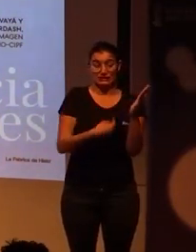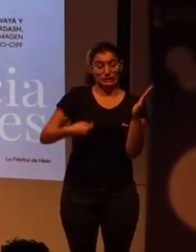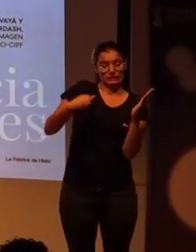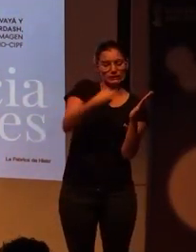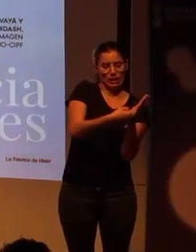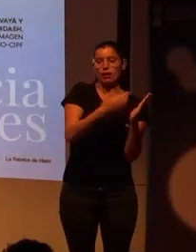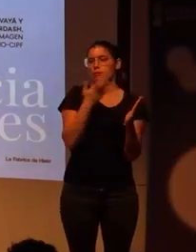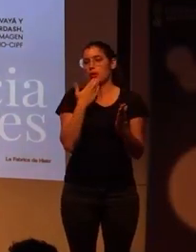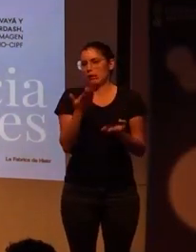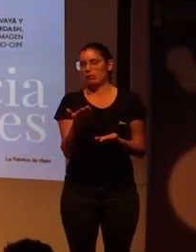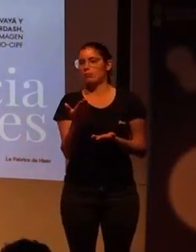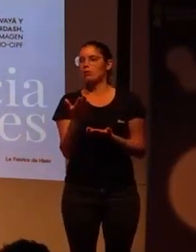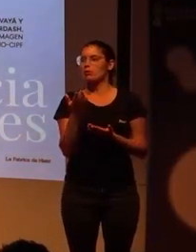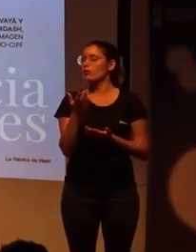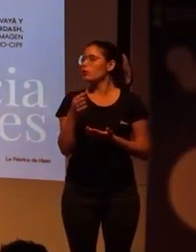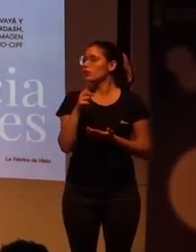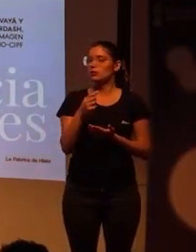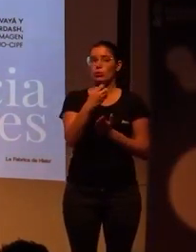and you will get on the waiting list.